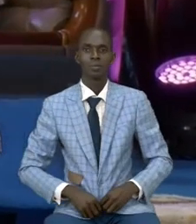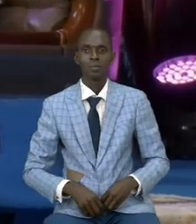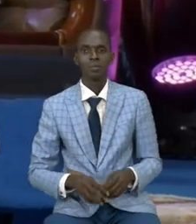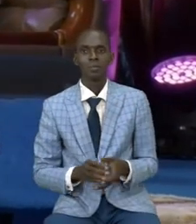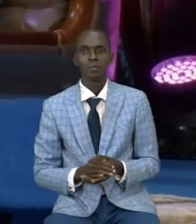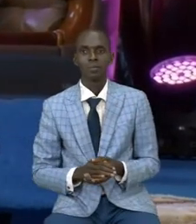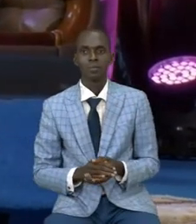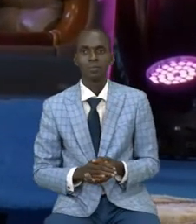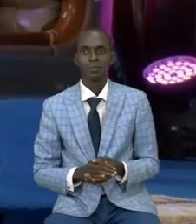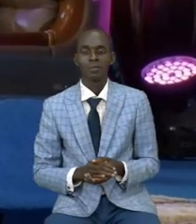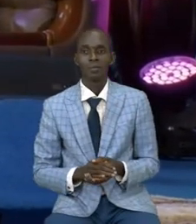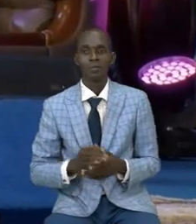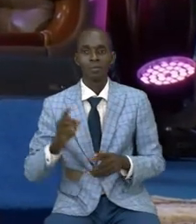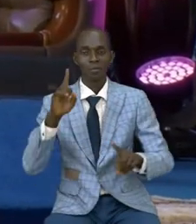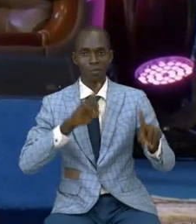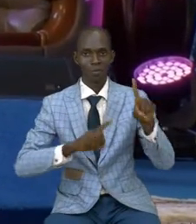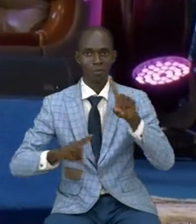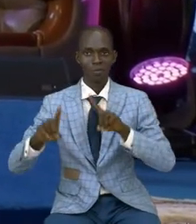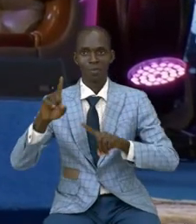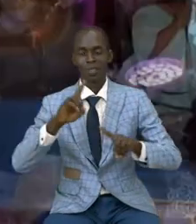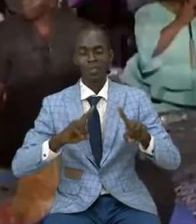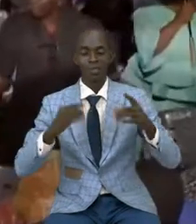tonight is my night praise the lord